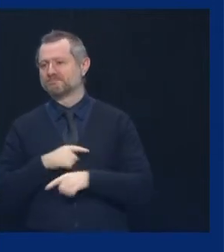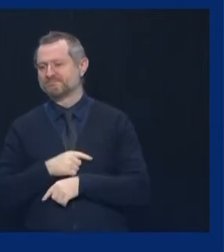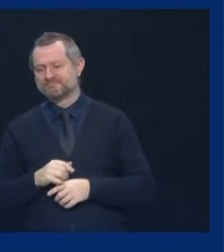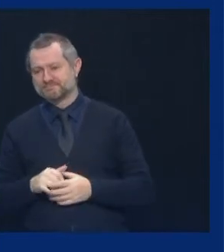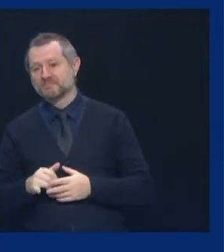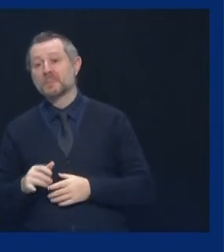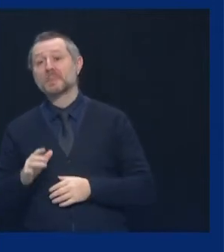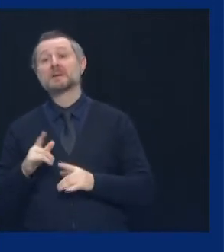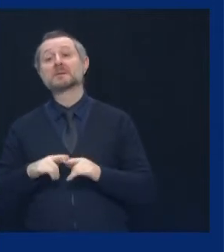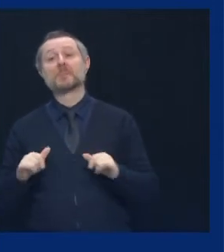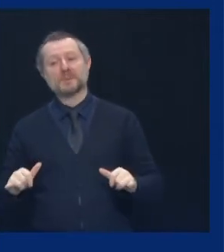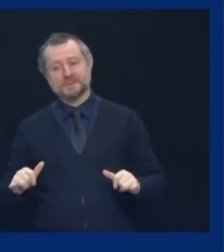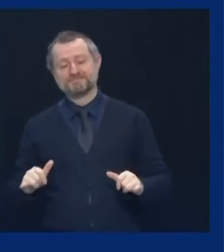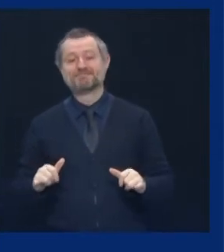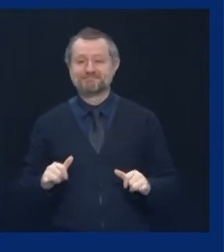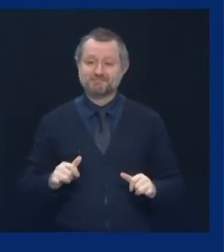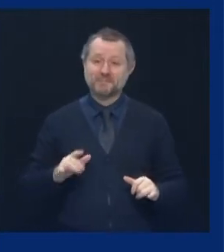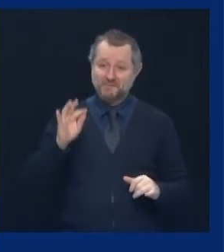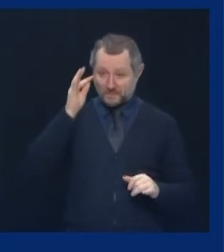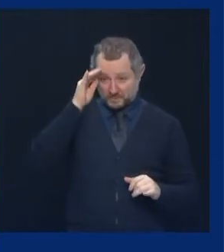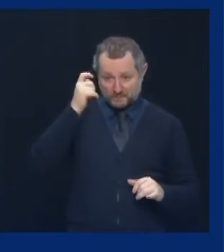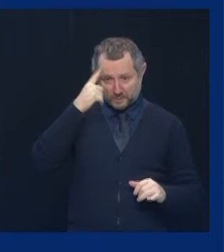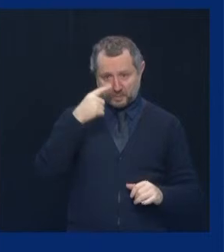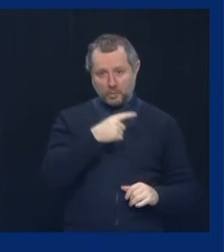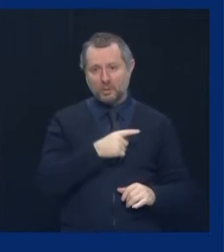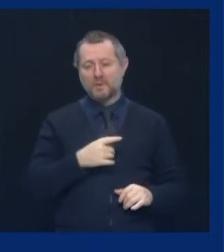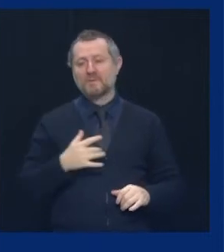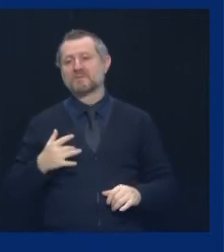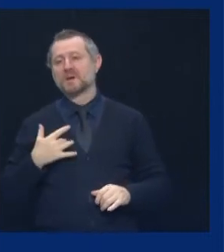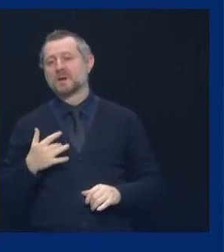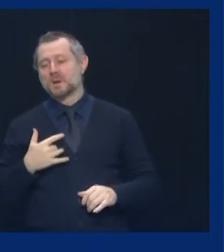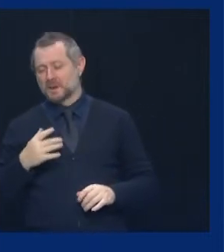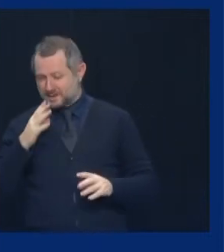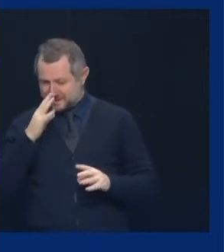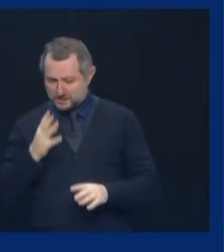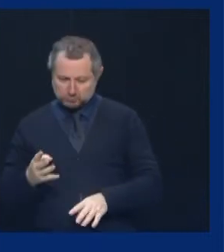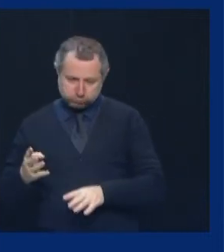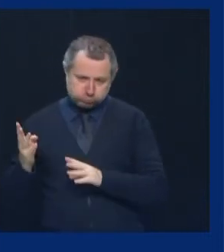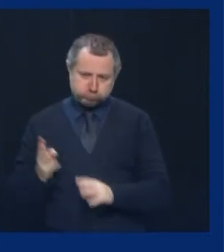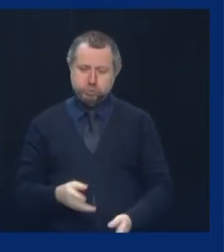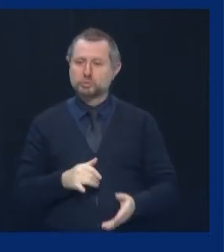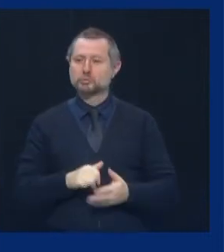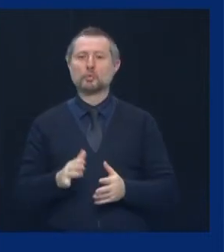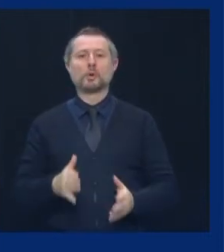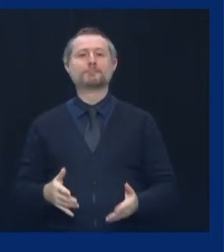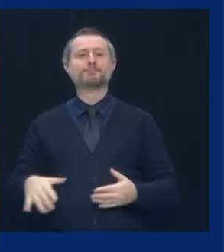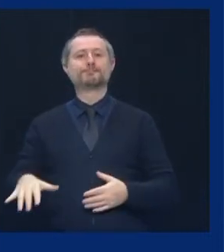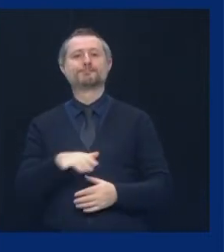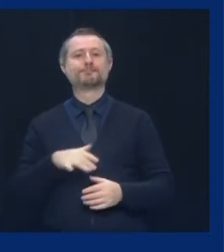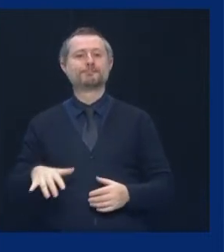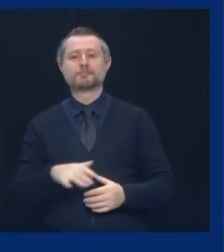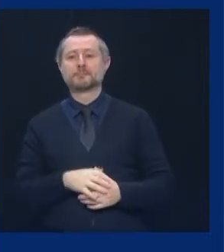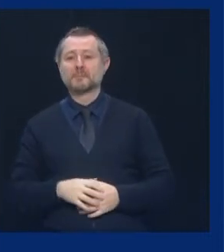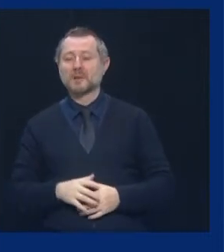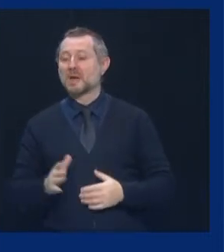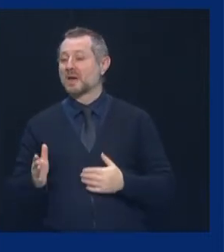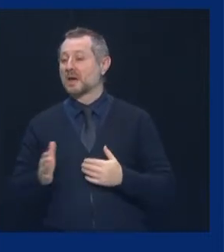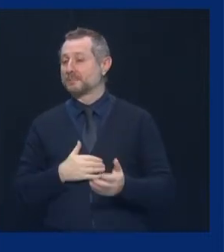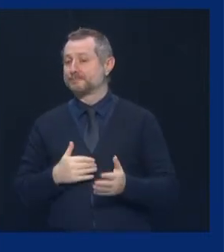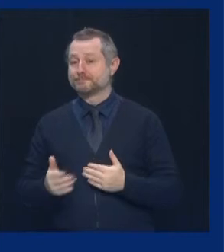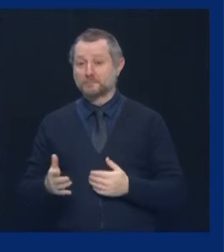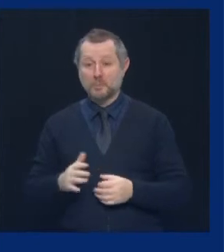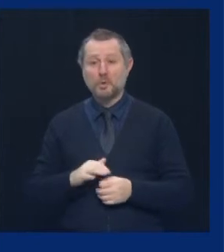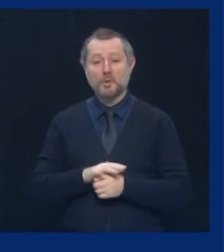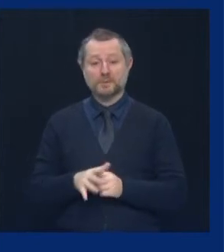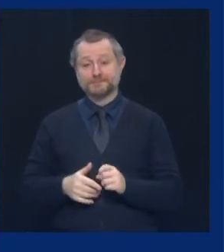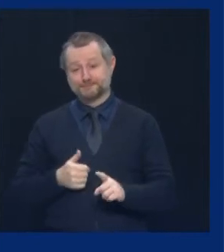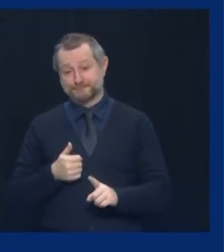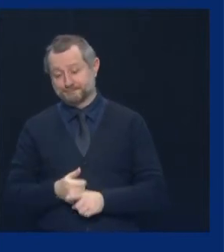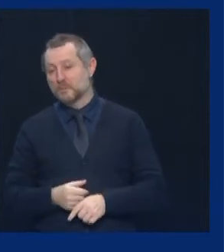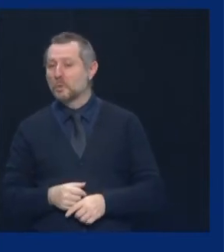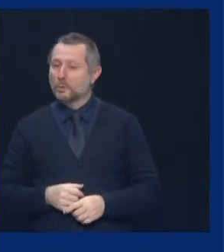I KNOW IT HURT NEW YORK.